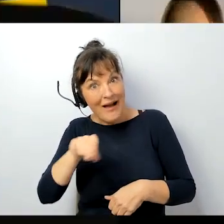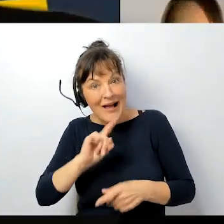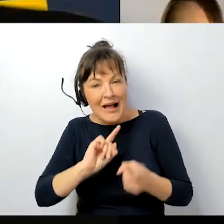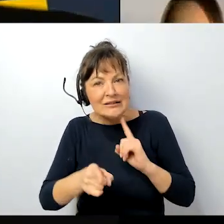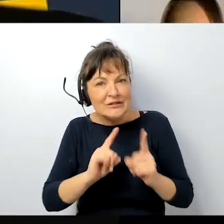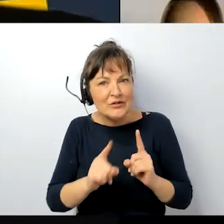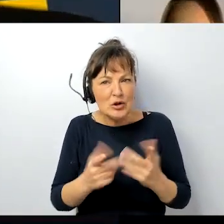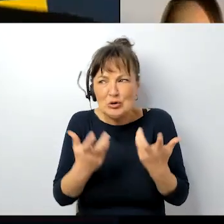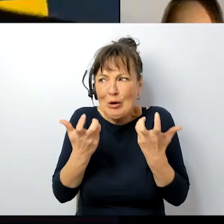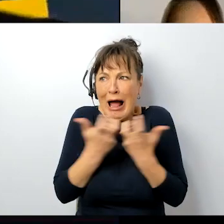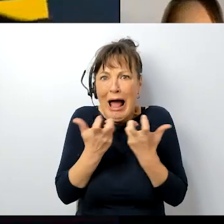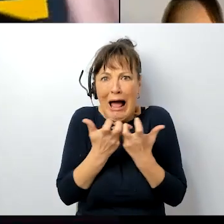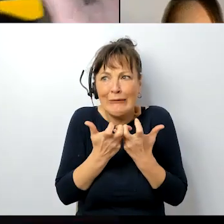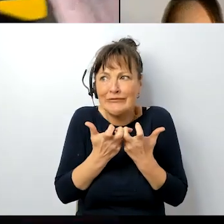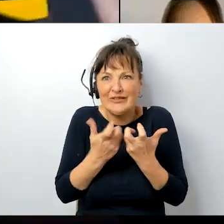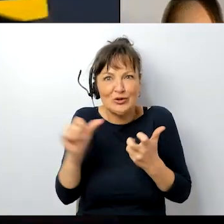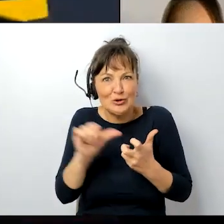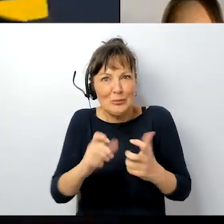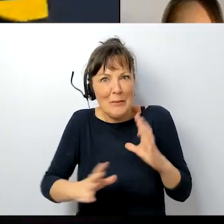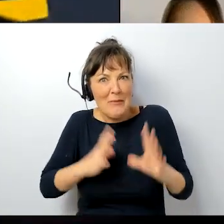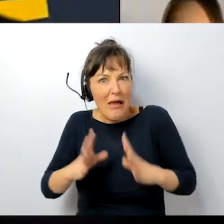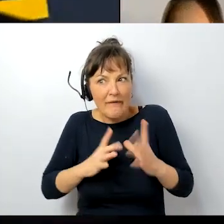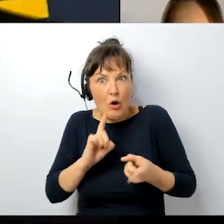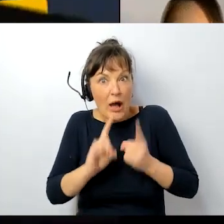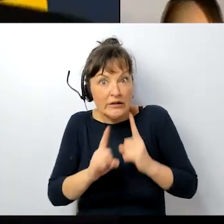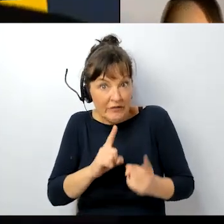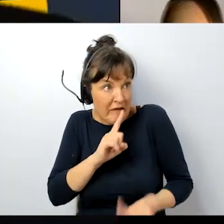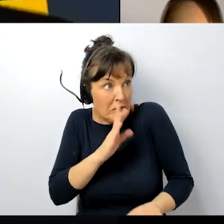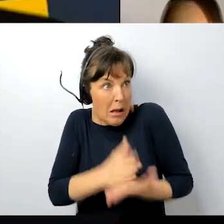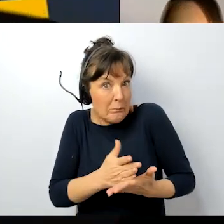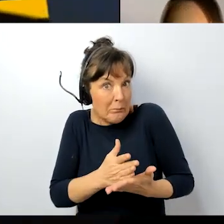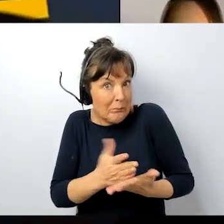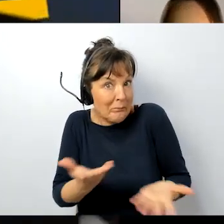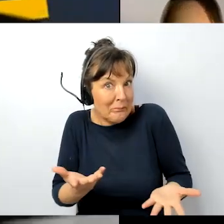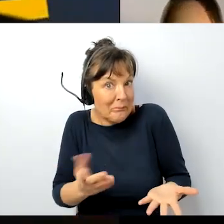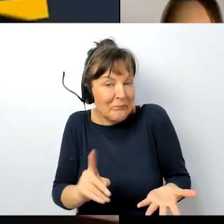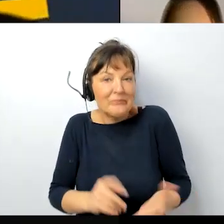an interview your focus immediately then turns to that, so can you give us any hints and tips